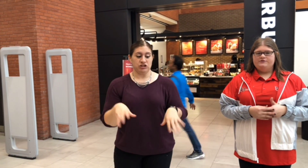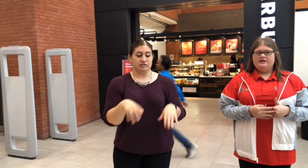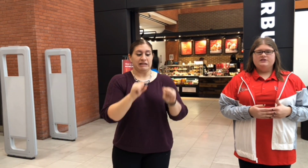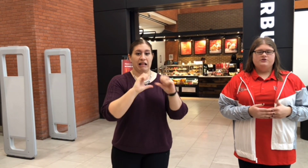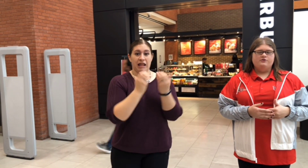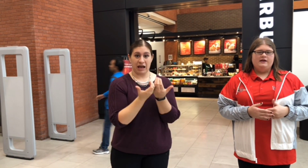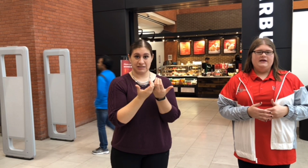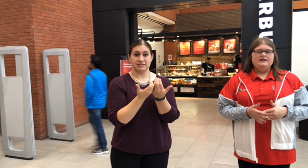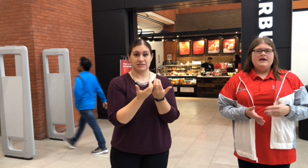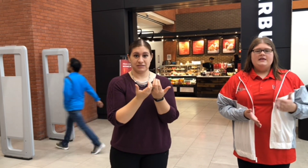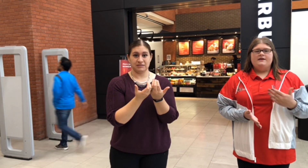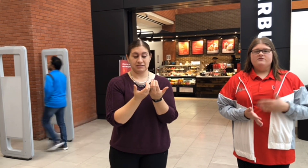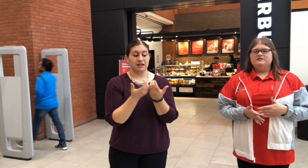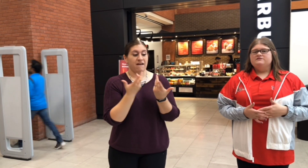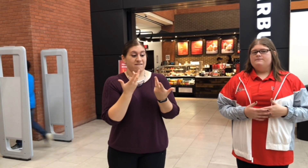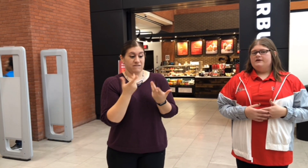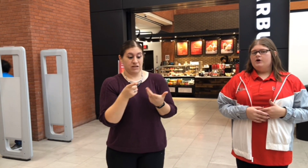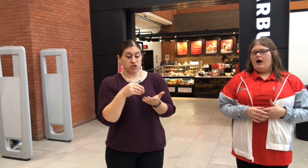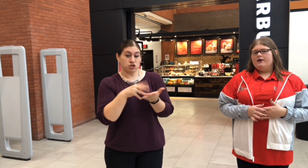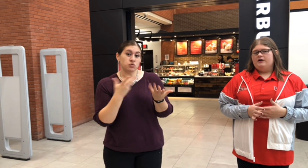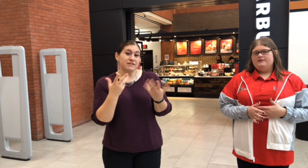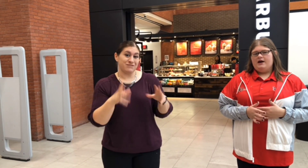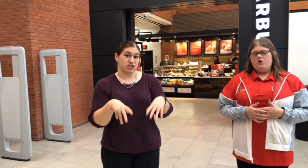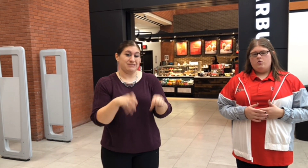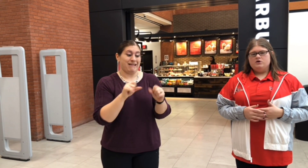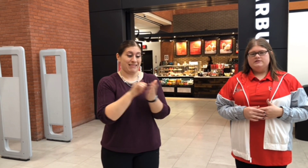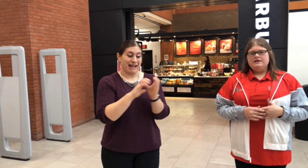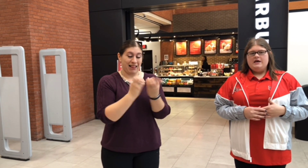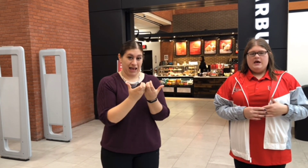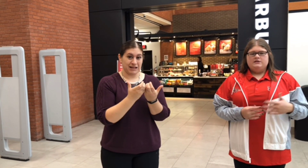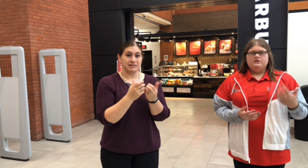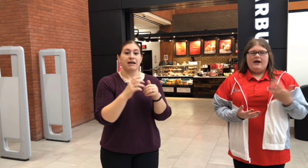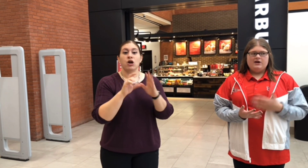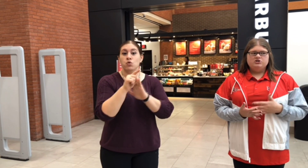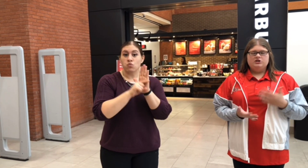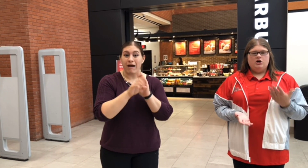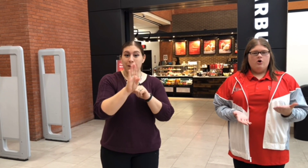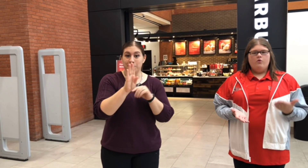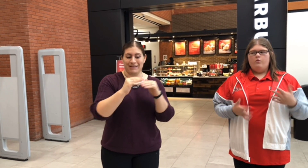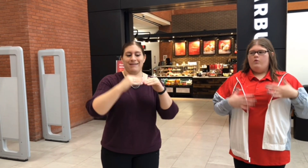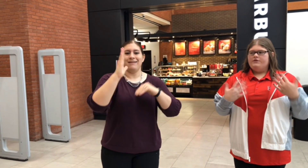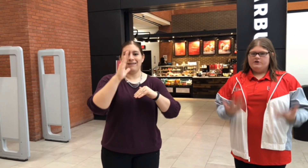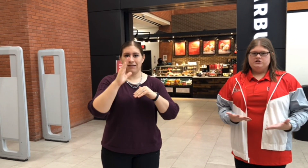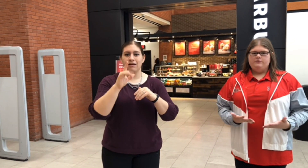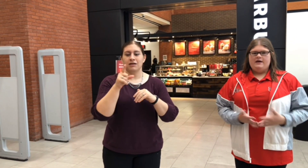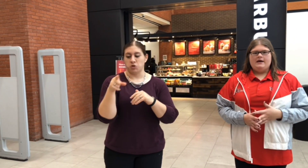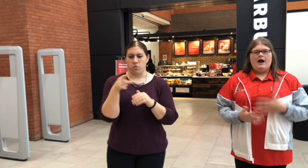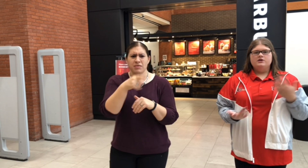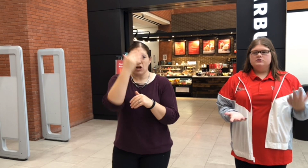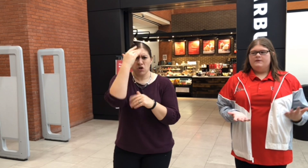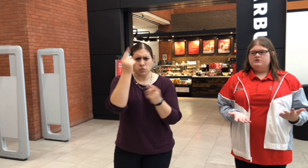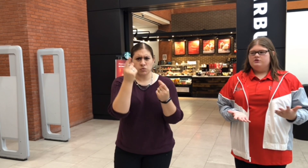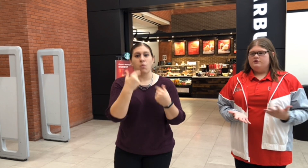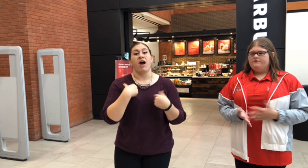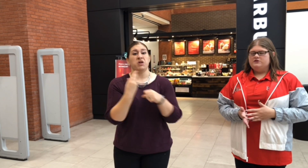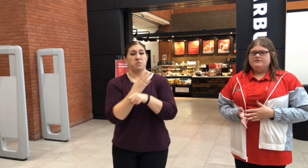you're needing tutoring in. They've recieved a B or higher in that course so they actually know what they're doing. I used my tutor the first